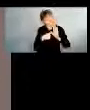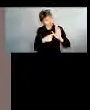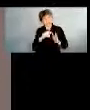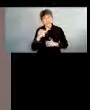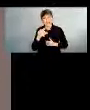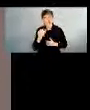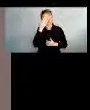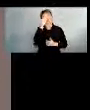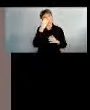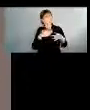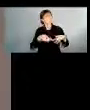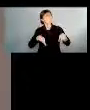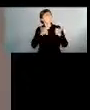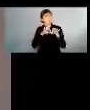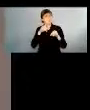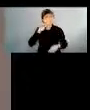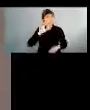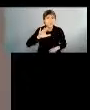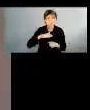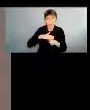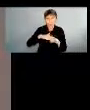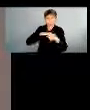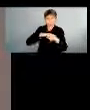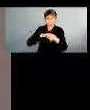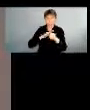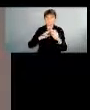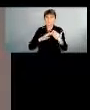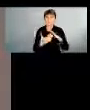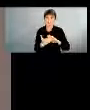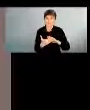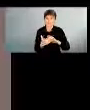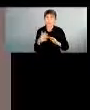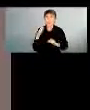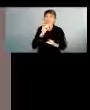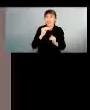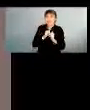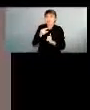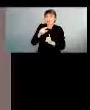to their communities and how they are considering them at this phase of the work.